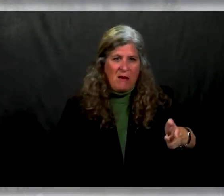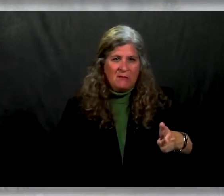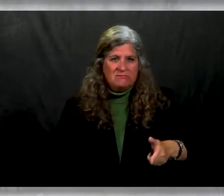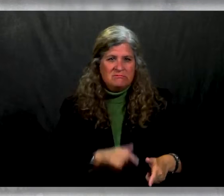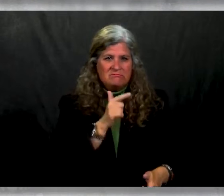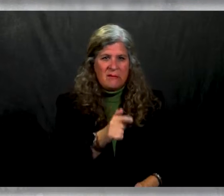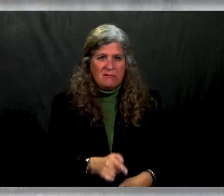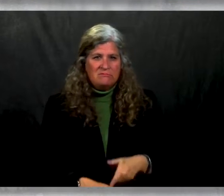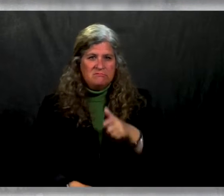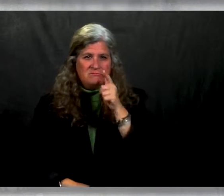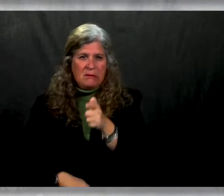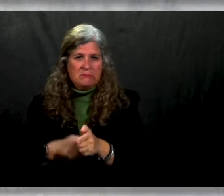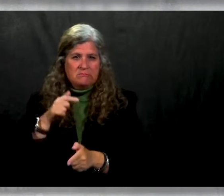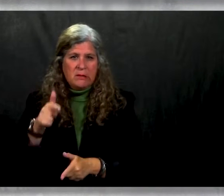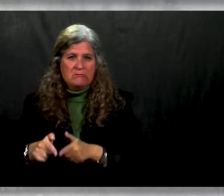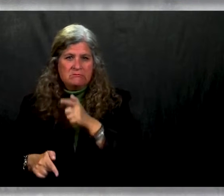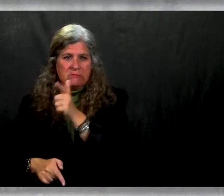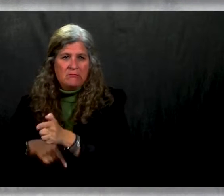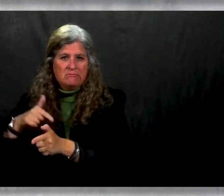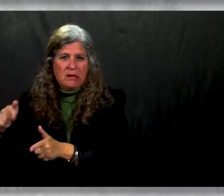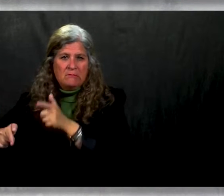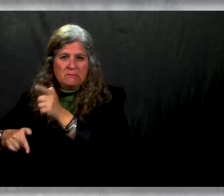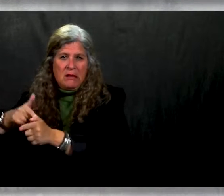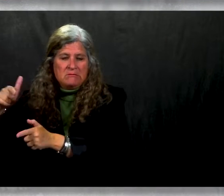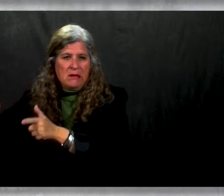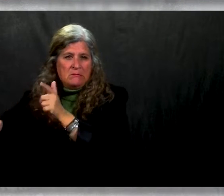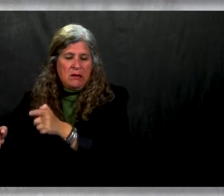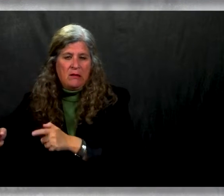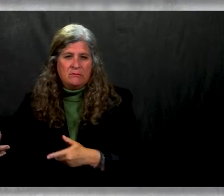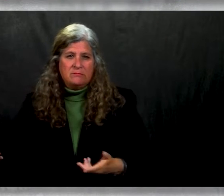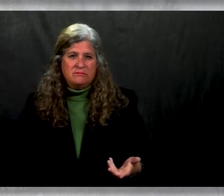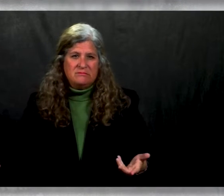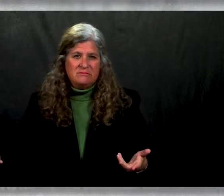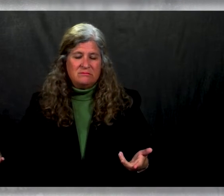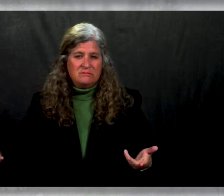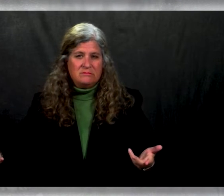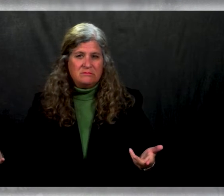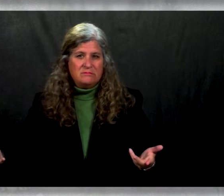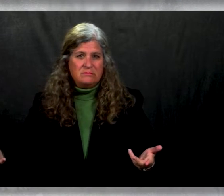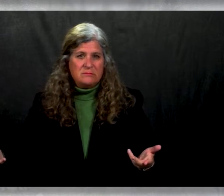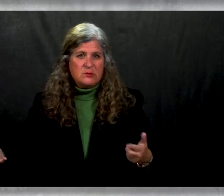and took them out to a place where they forced them to lay down and and shot them at point blank range.